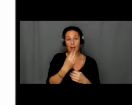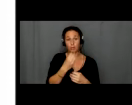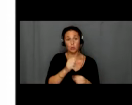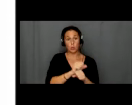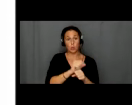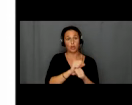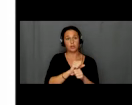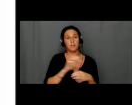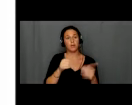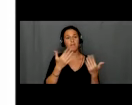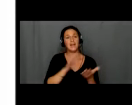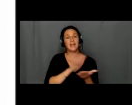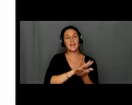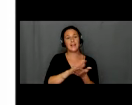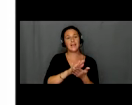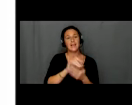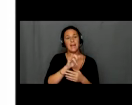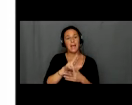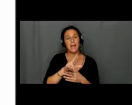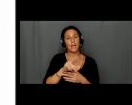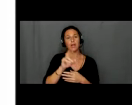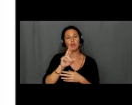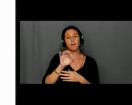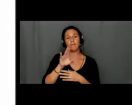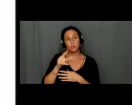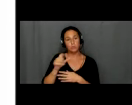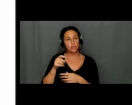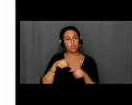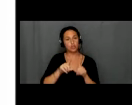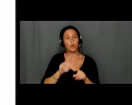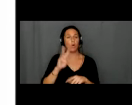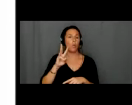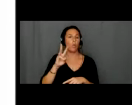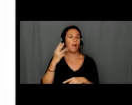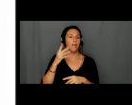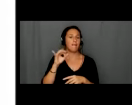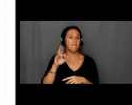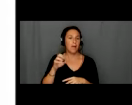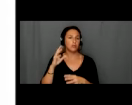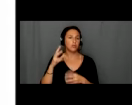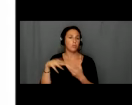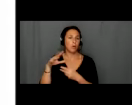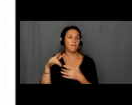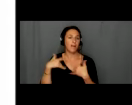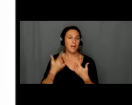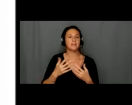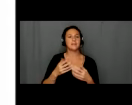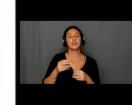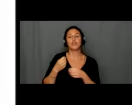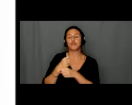providing clean air refugees during wildfire. smoke events by creating temporary shelters with air purifiers,